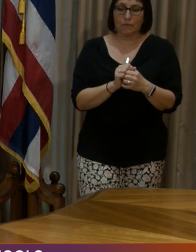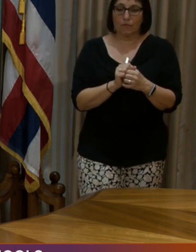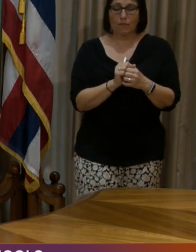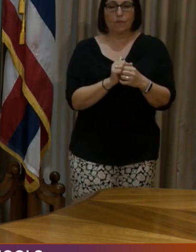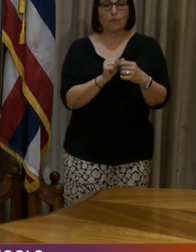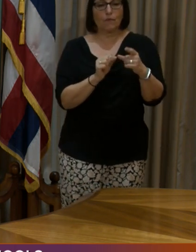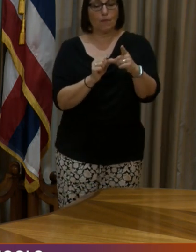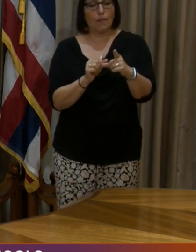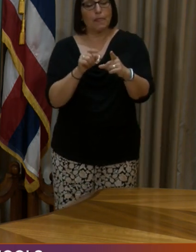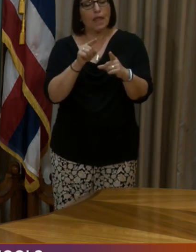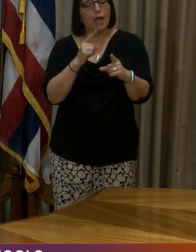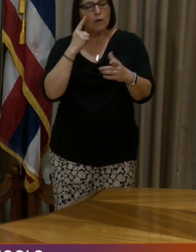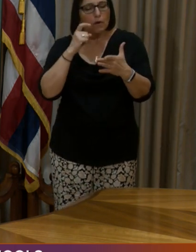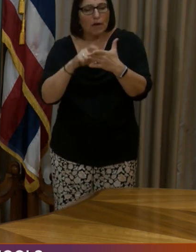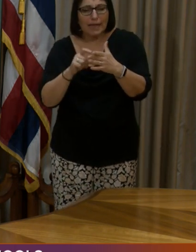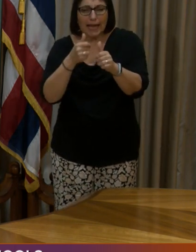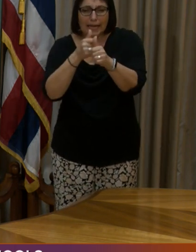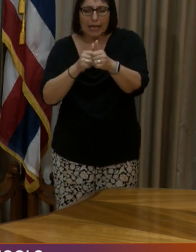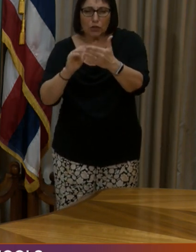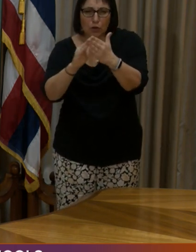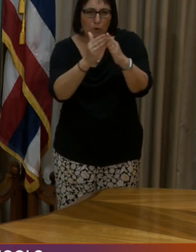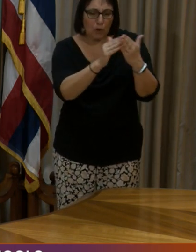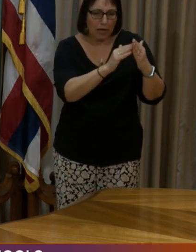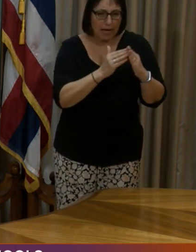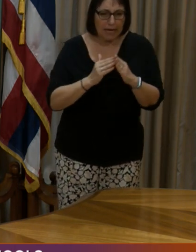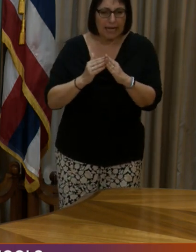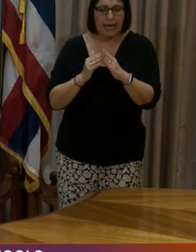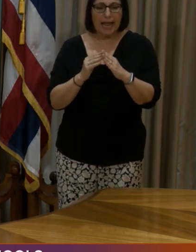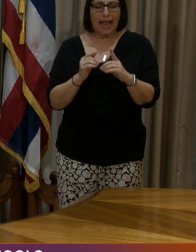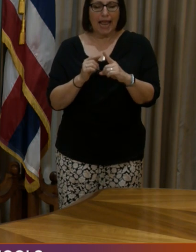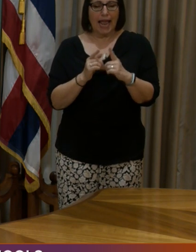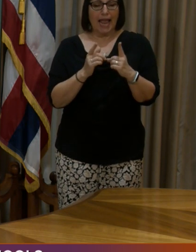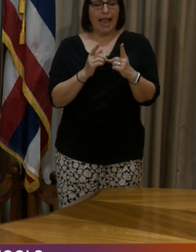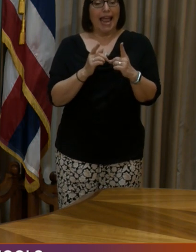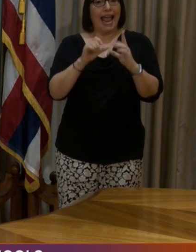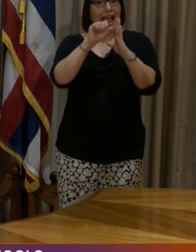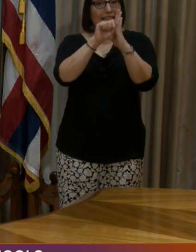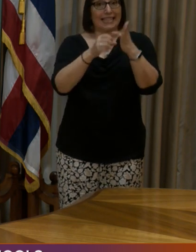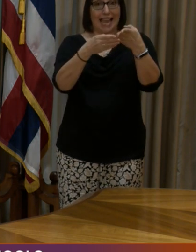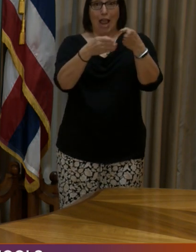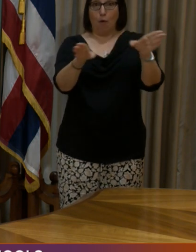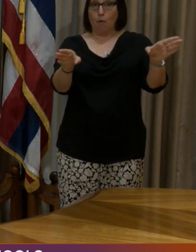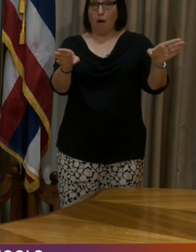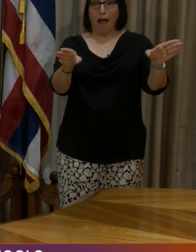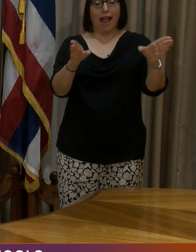WAS SEEN IN. HE'S COUNTS WITHIN INDIVIDUAL